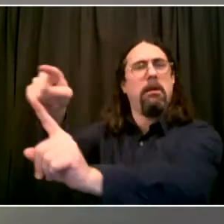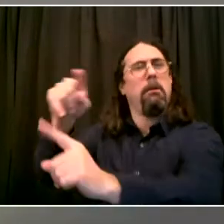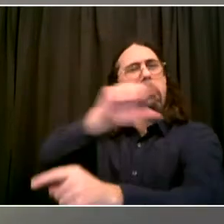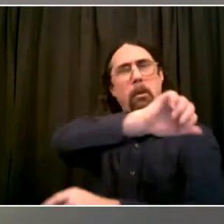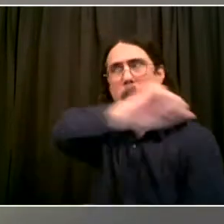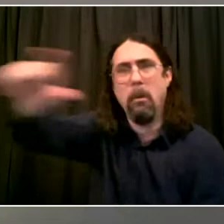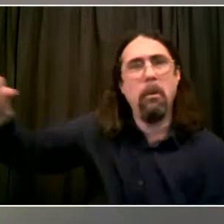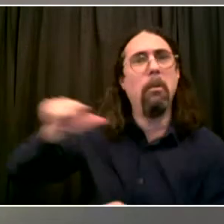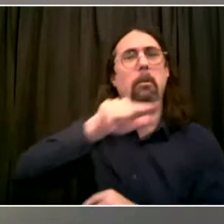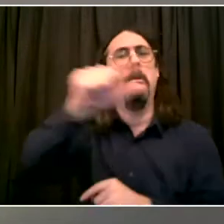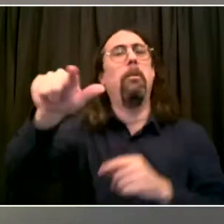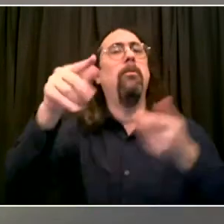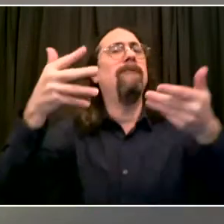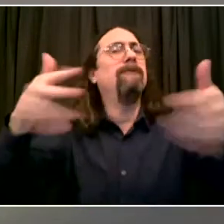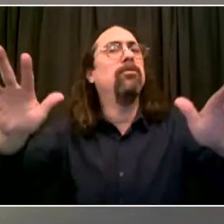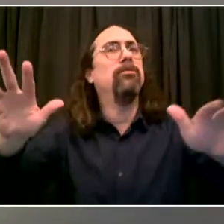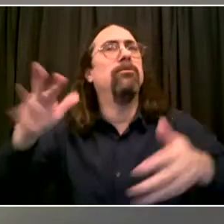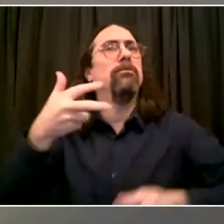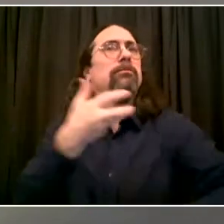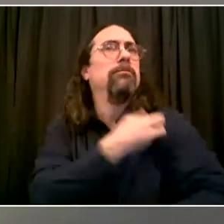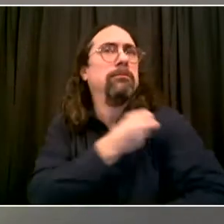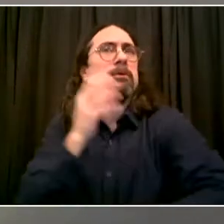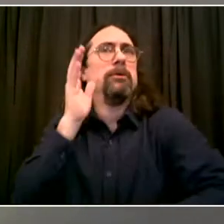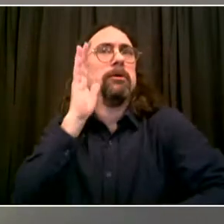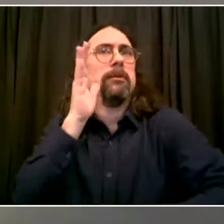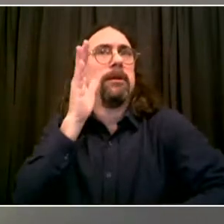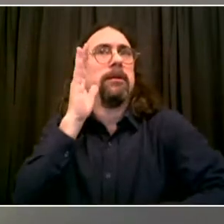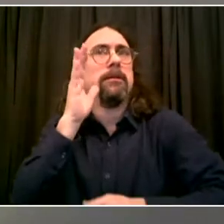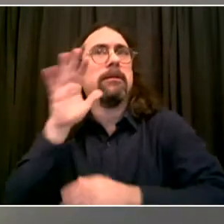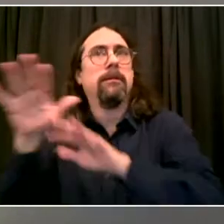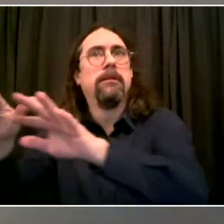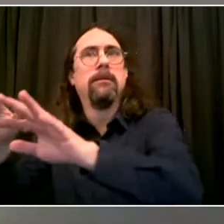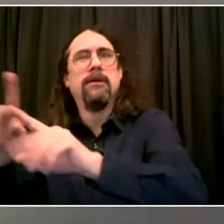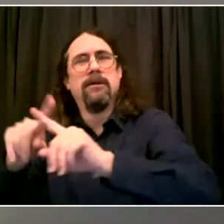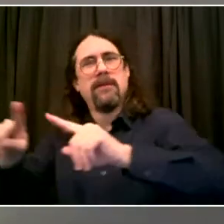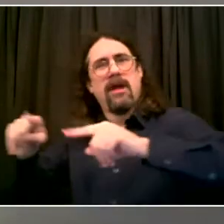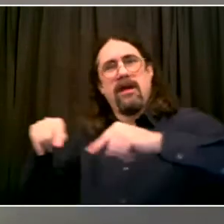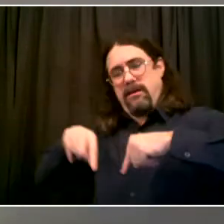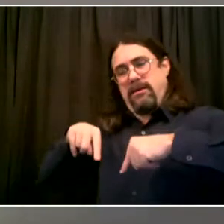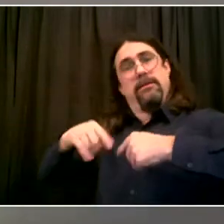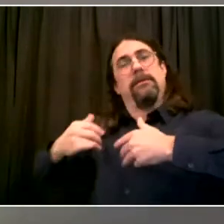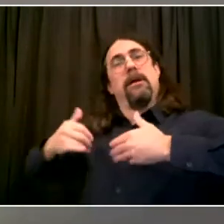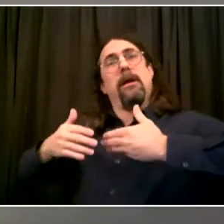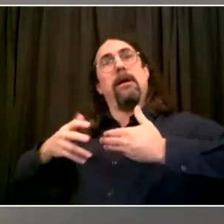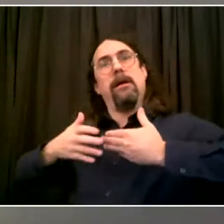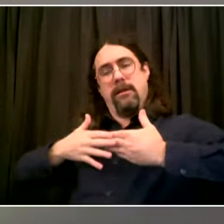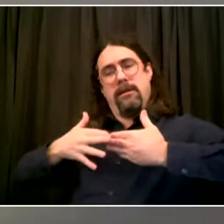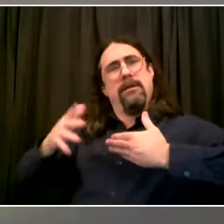GOAL IS TO VACCINATE EVERYONE AS YOU HAVE SAIDID. THERE IS NO BAD VACCINATION BUT WE DO WANTTTO